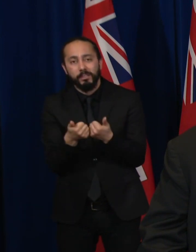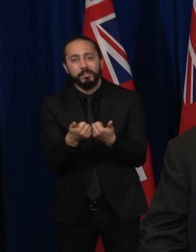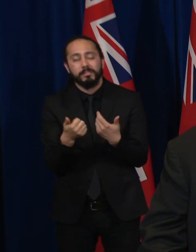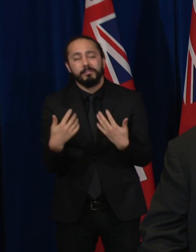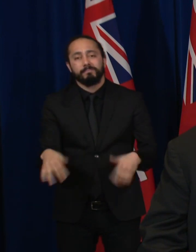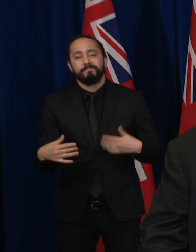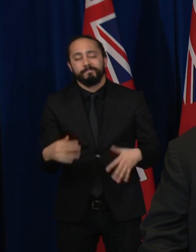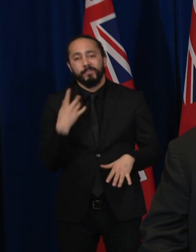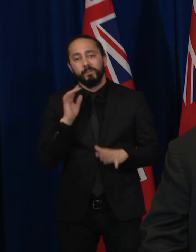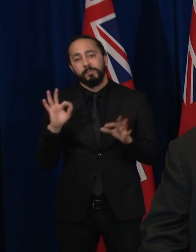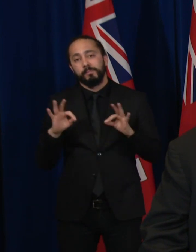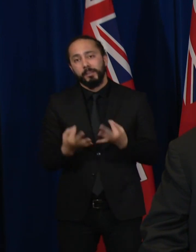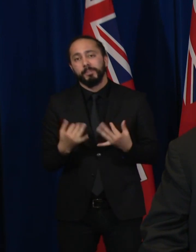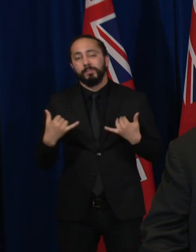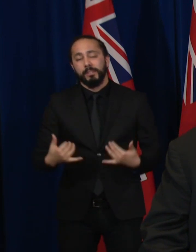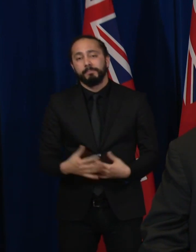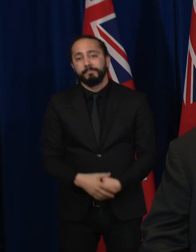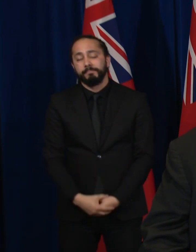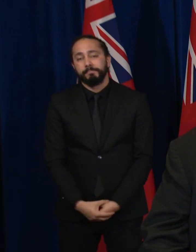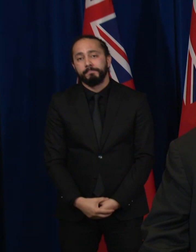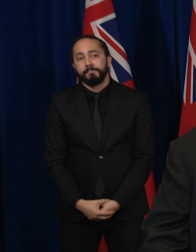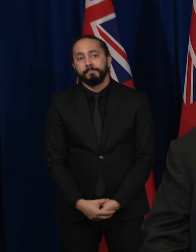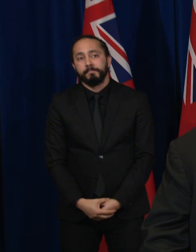now.